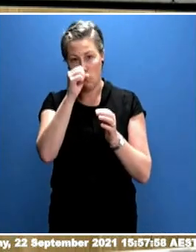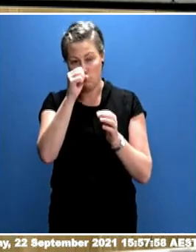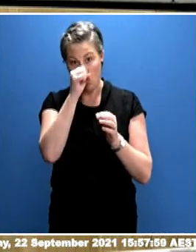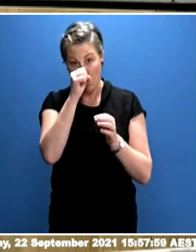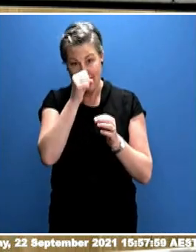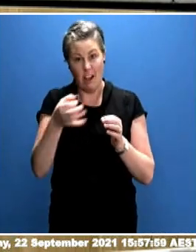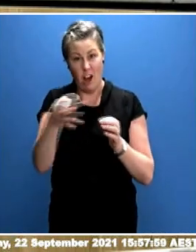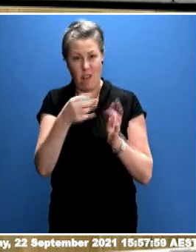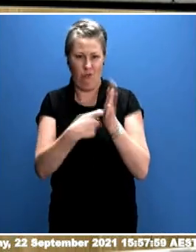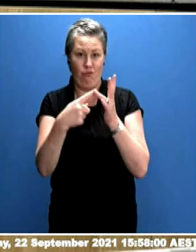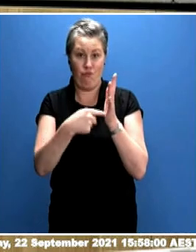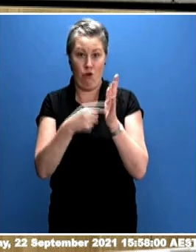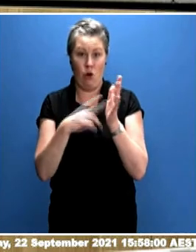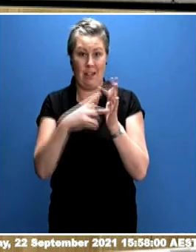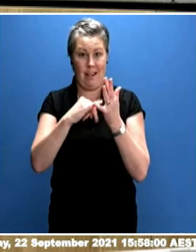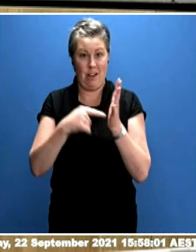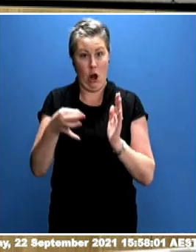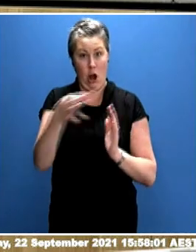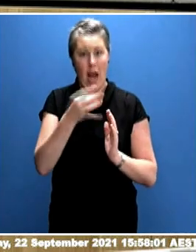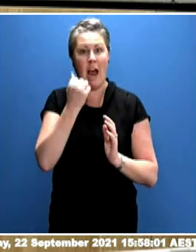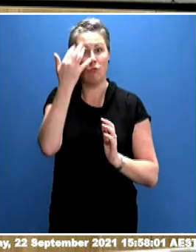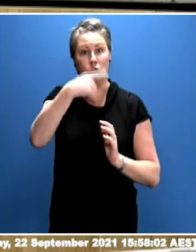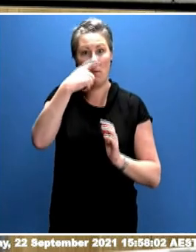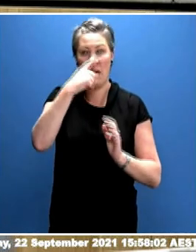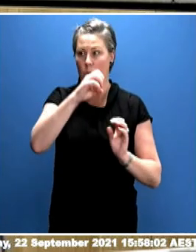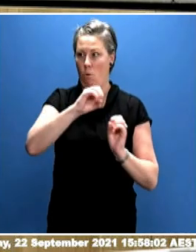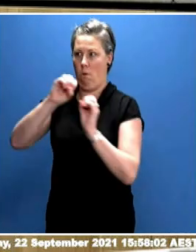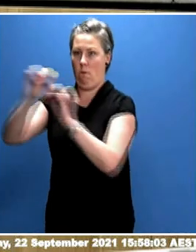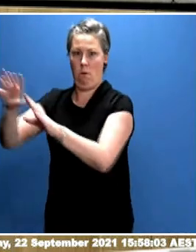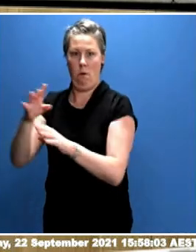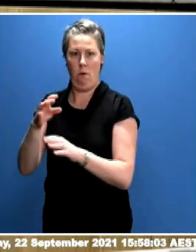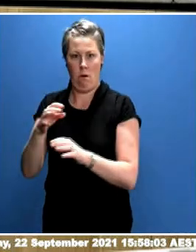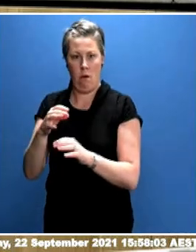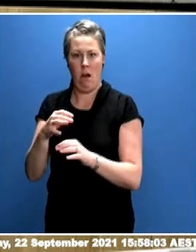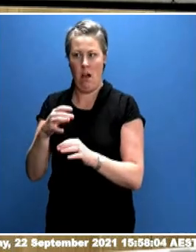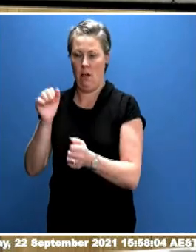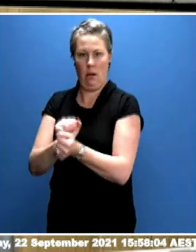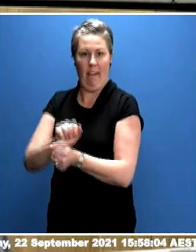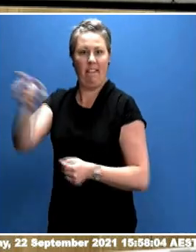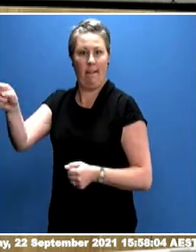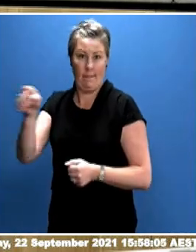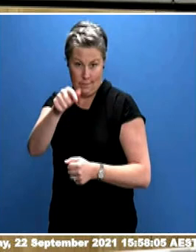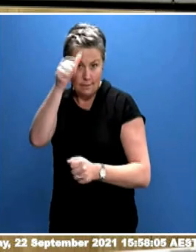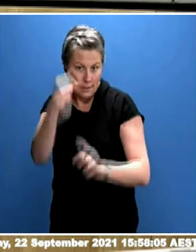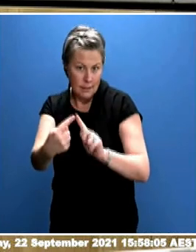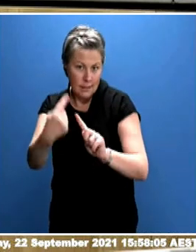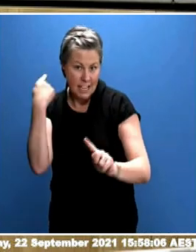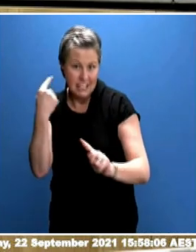people being taken there in the 21st century as a new institution for incarceration, we know the history of Rottnest Island so we know